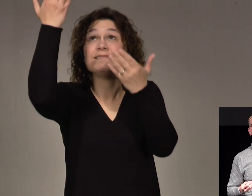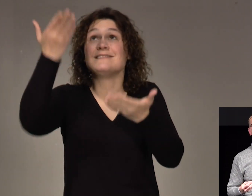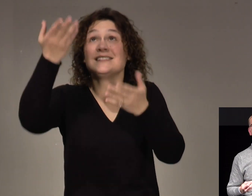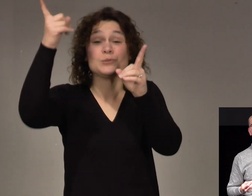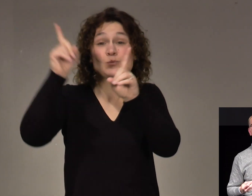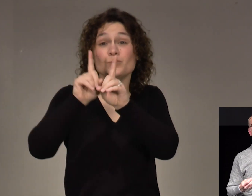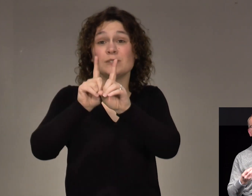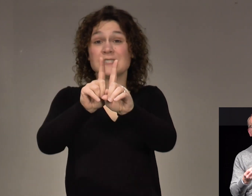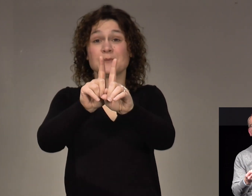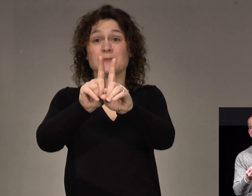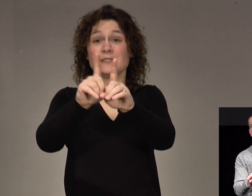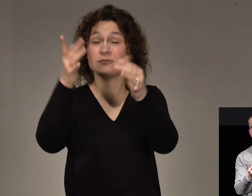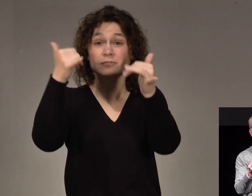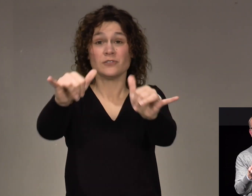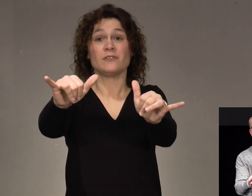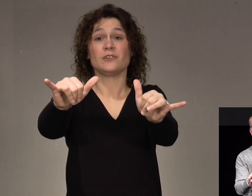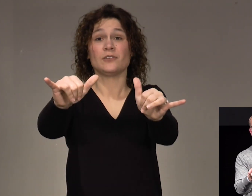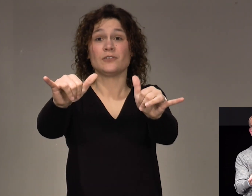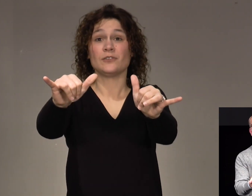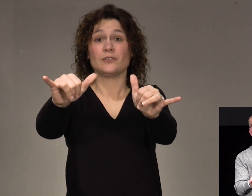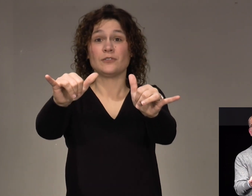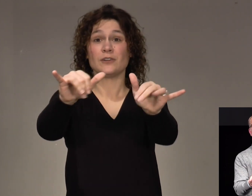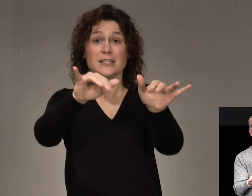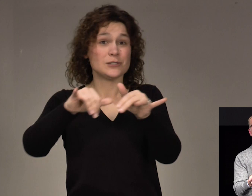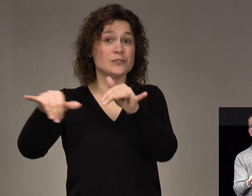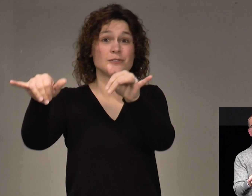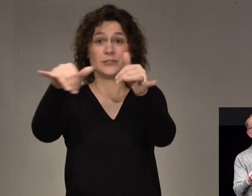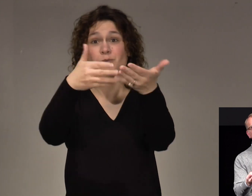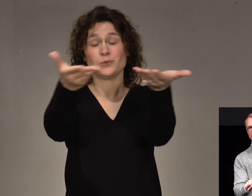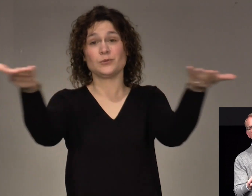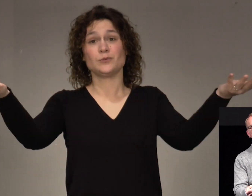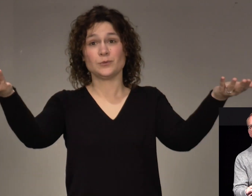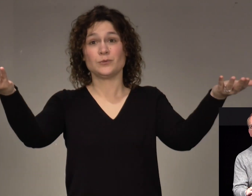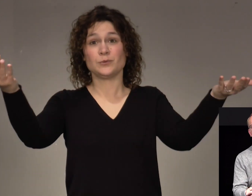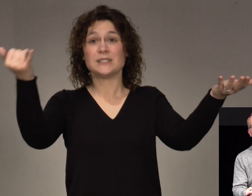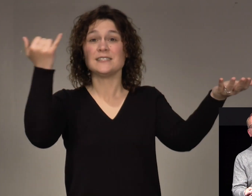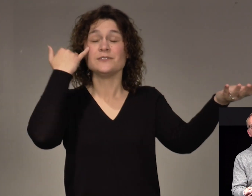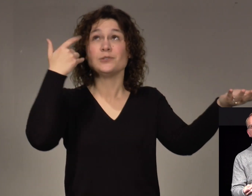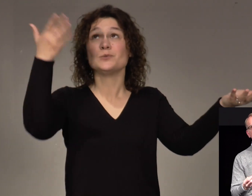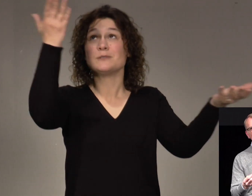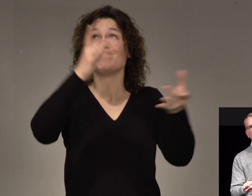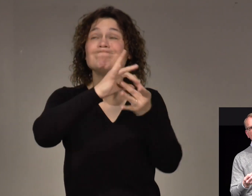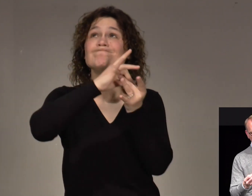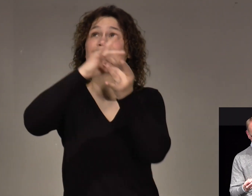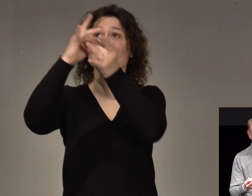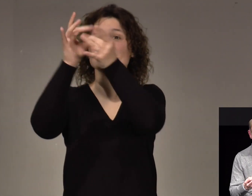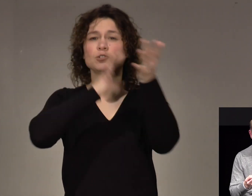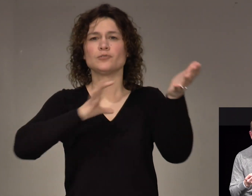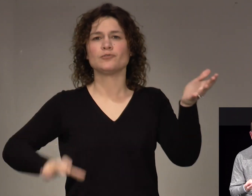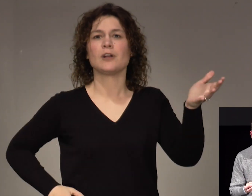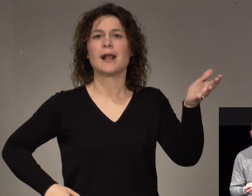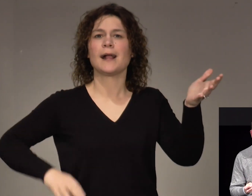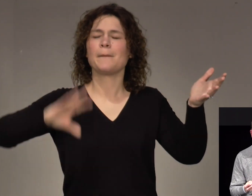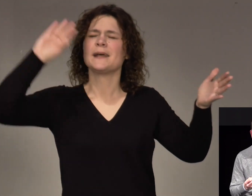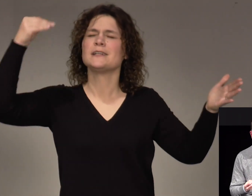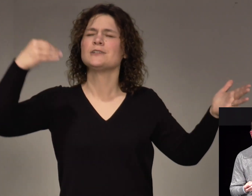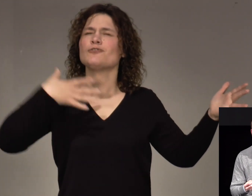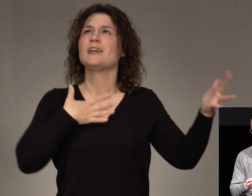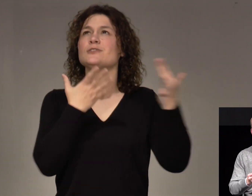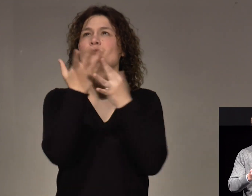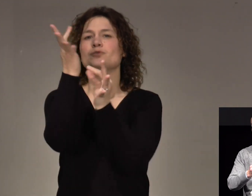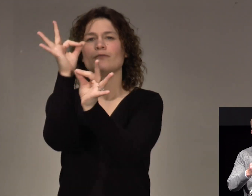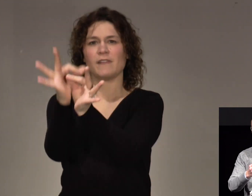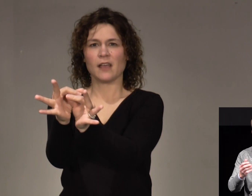and He is with you too if you are in Christ, by grace through faith. There--there--there's no